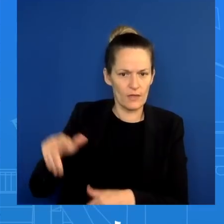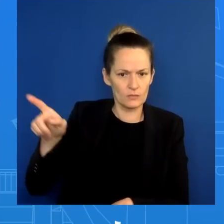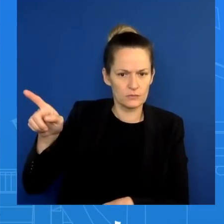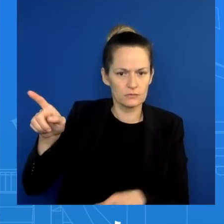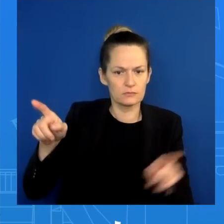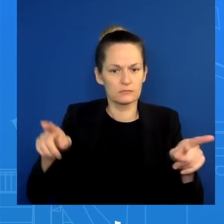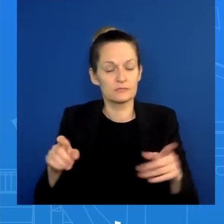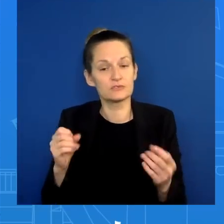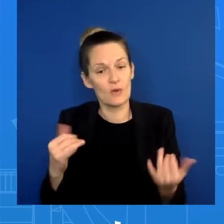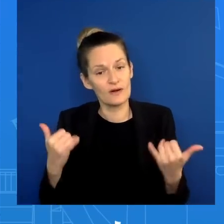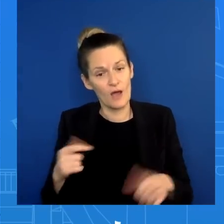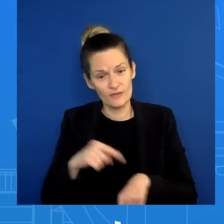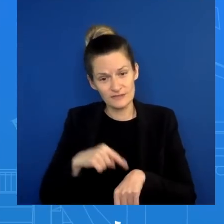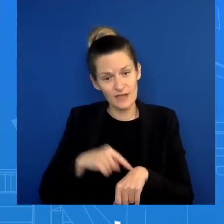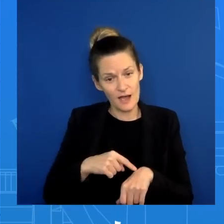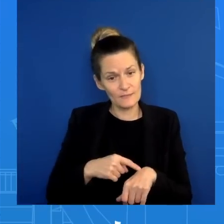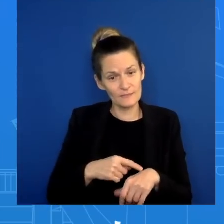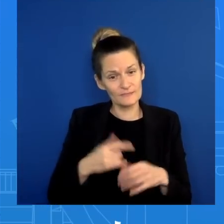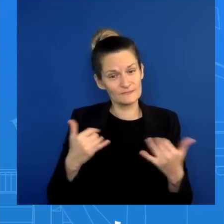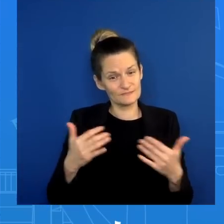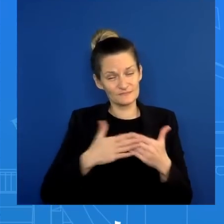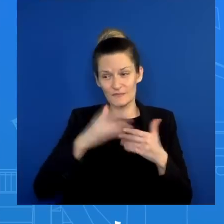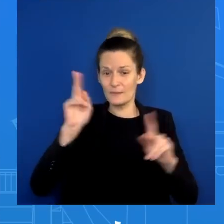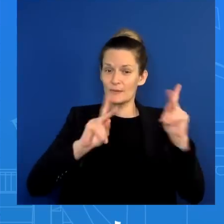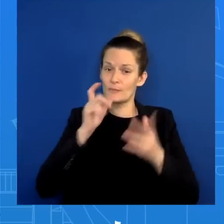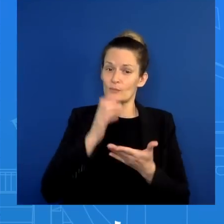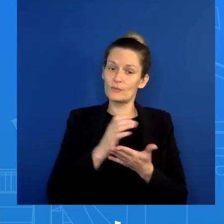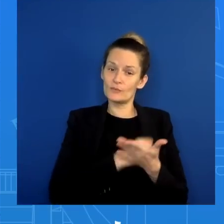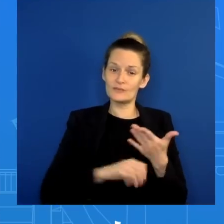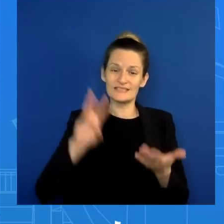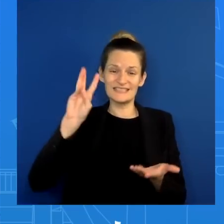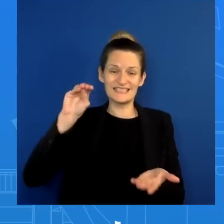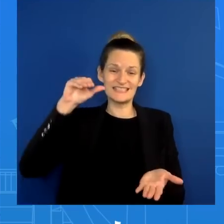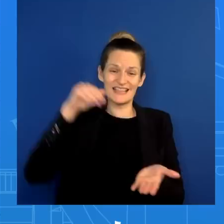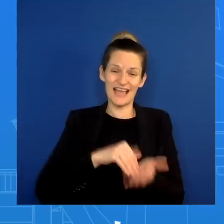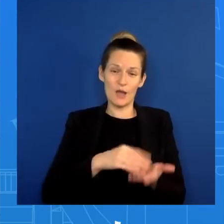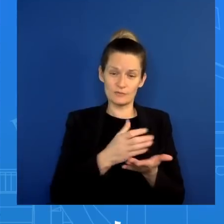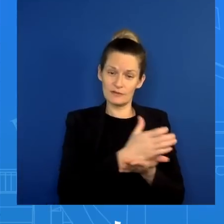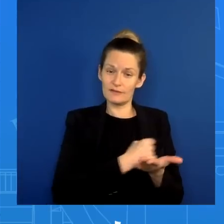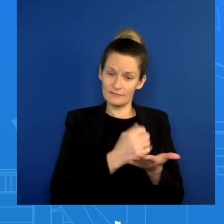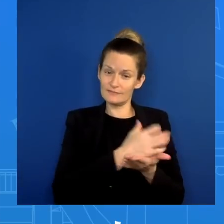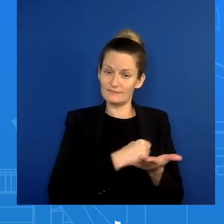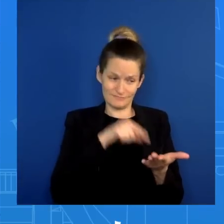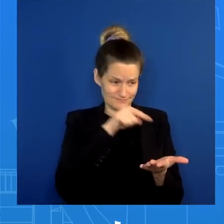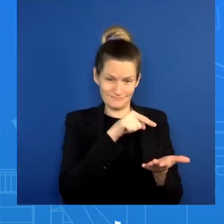We're doing $60,000 household and cut in half. Right. There are people who are we're talking about people,